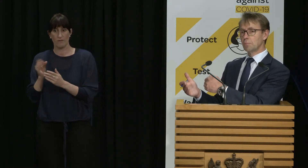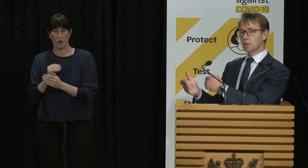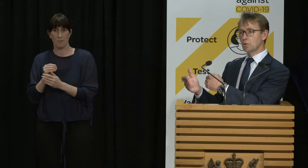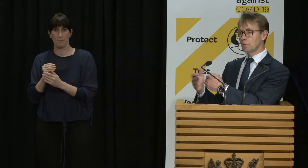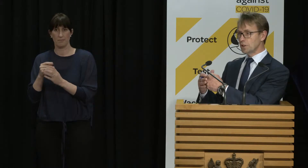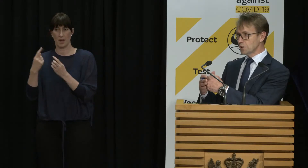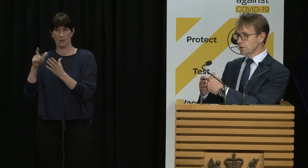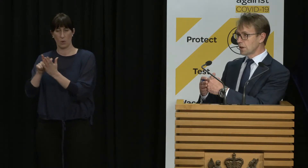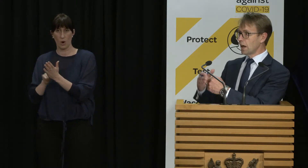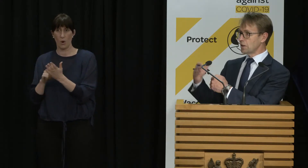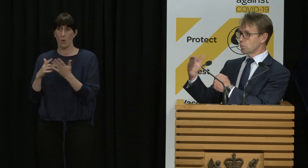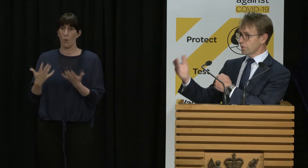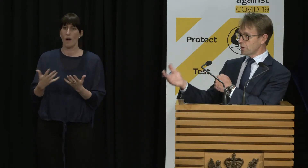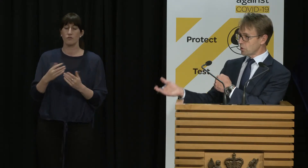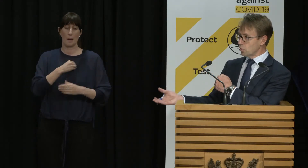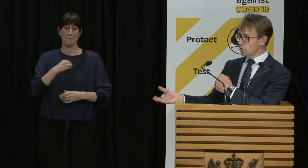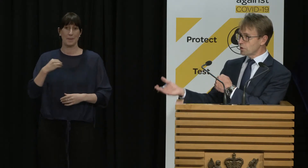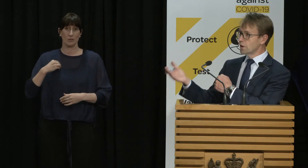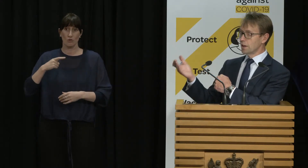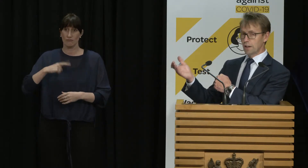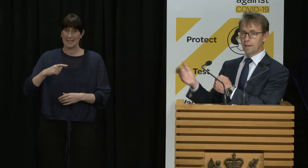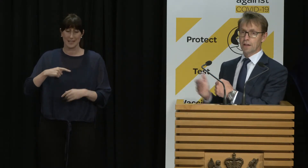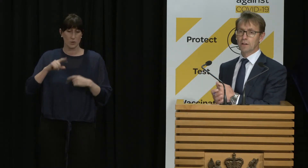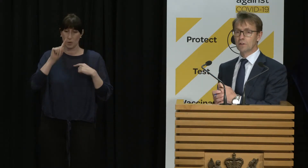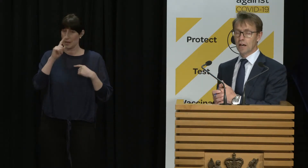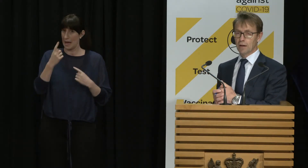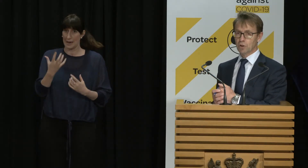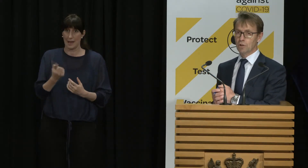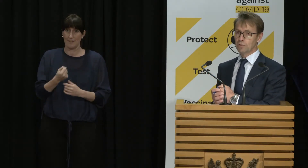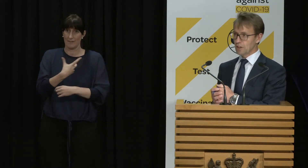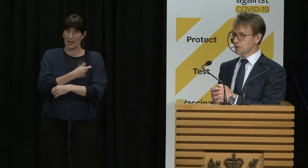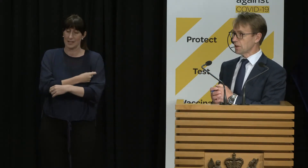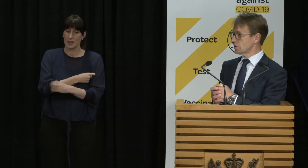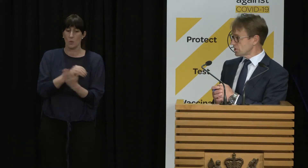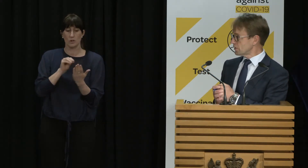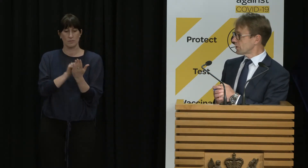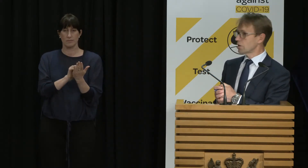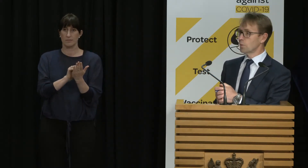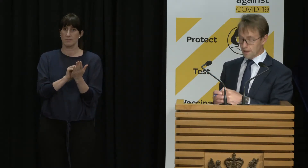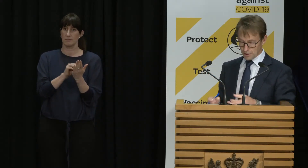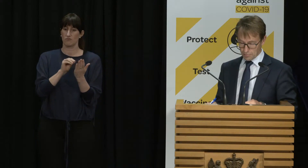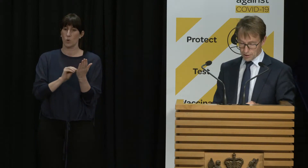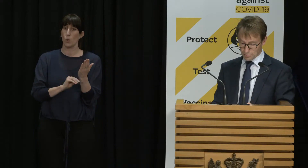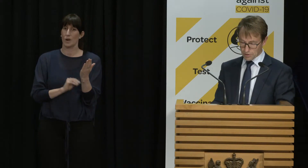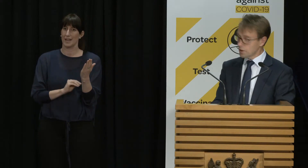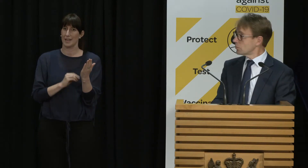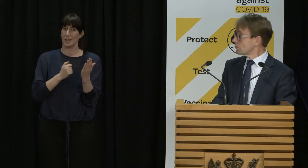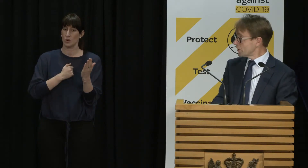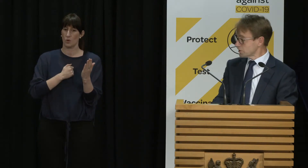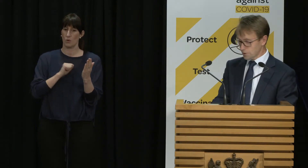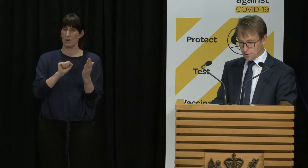can obtain an exemption. Either because they are required to be vaccinated under the order, or because they cannot be vaccinated for a